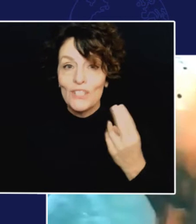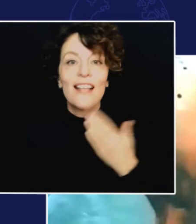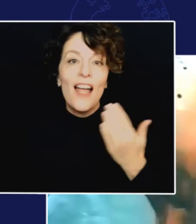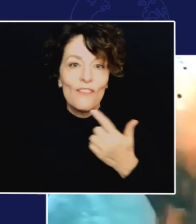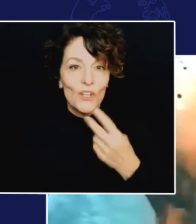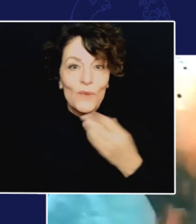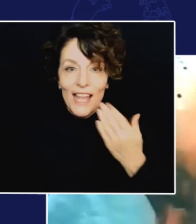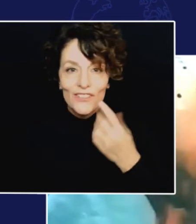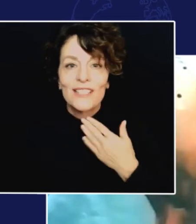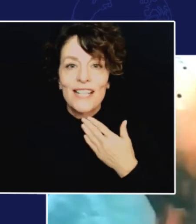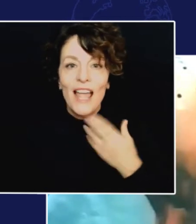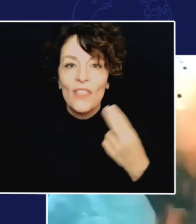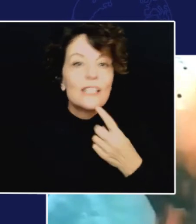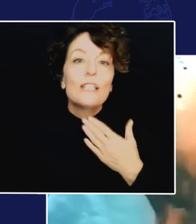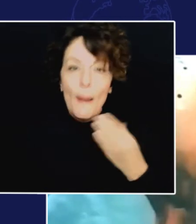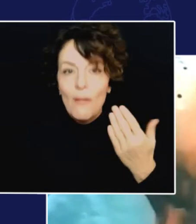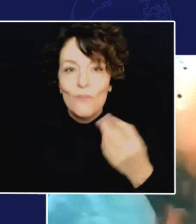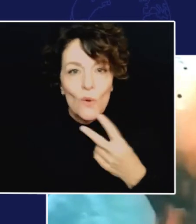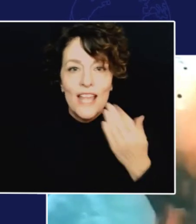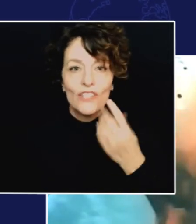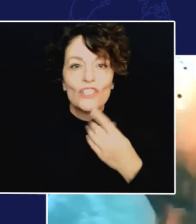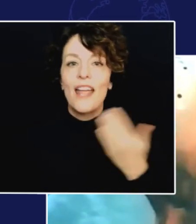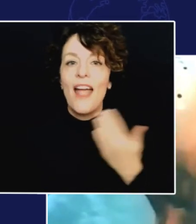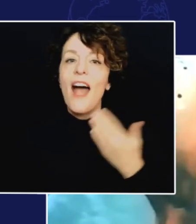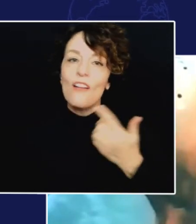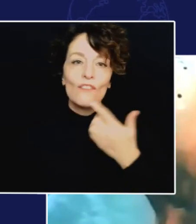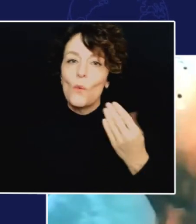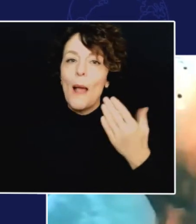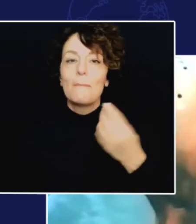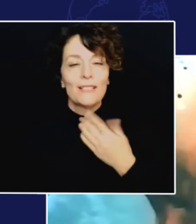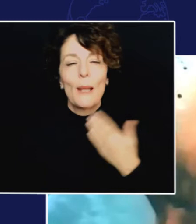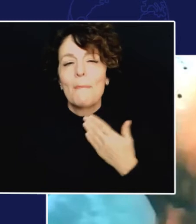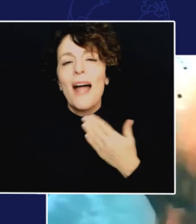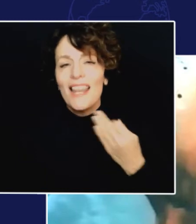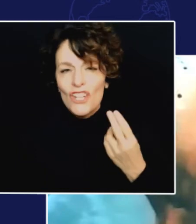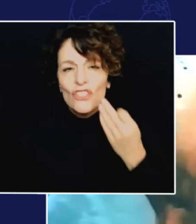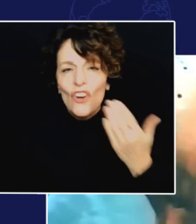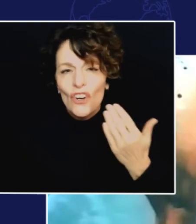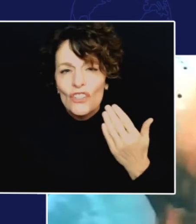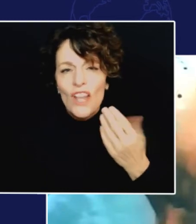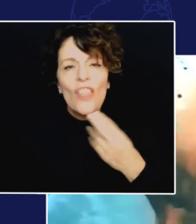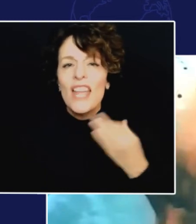I flew yesterday--oh, the day before yesterday; I flew on Monday. And my ears hurt; they still hurt very much